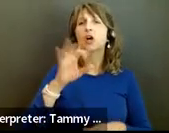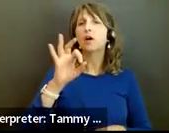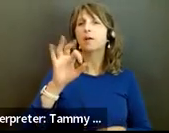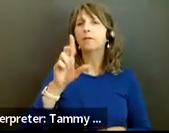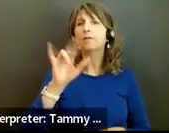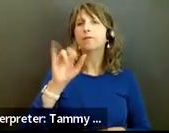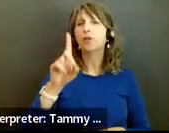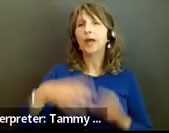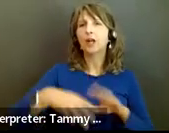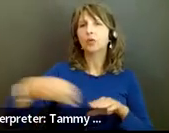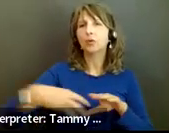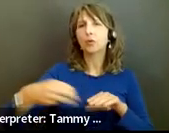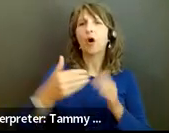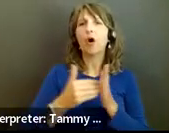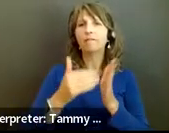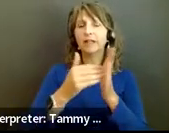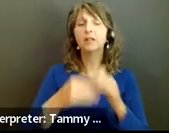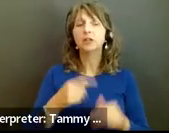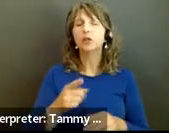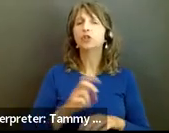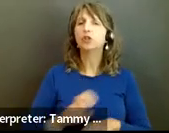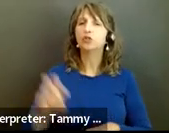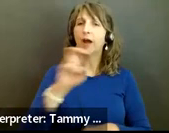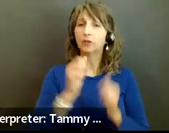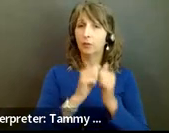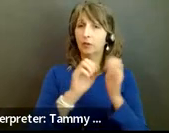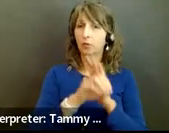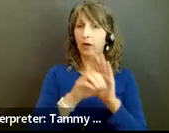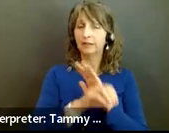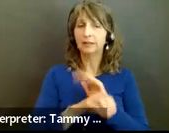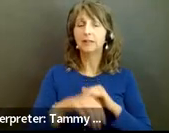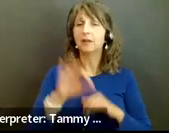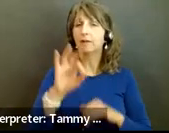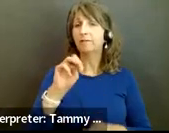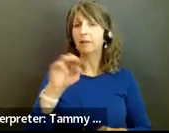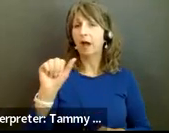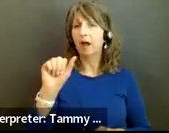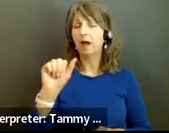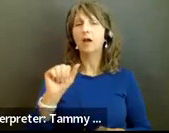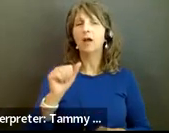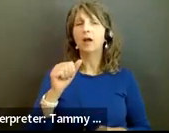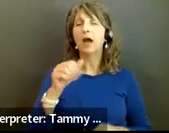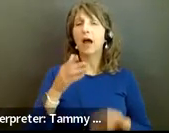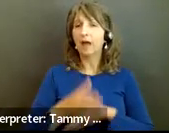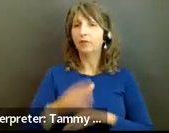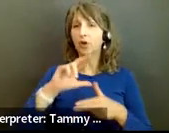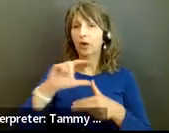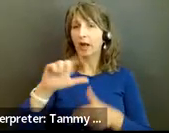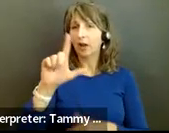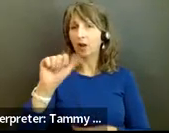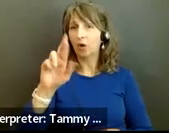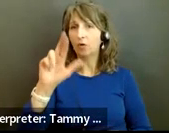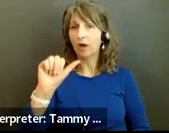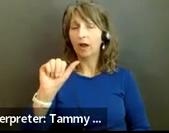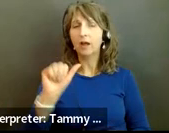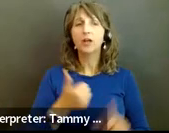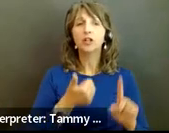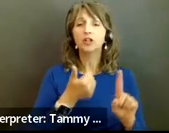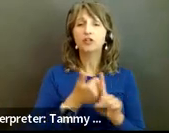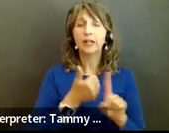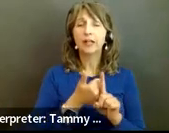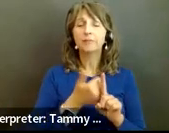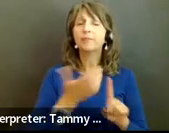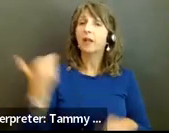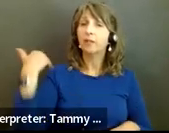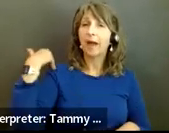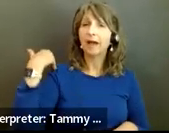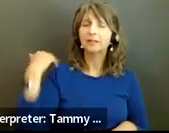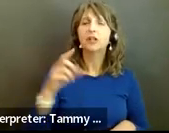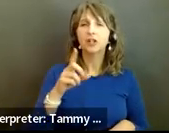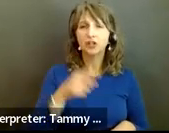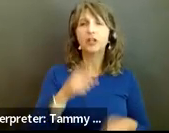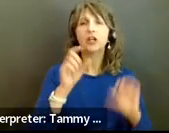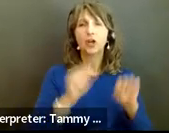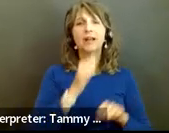So she travels to New Orleans with the Red Cross. Disaster action team with FEMA in response to Hurricane Laura and she in the past she was able to tolerate some of this movement between states, without the need for medical attention.